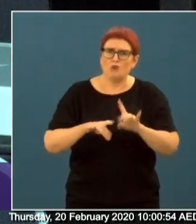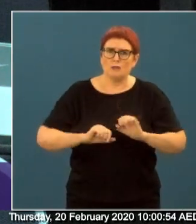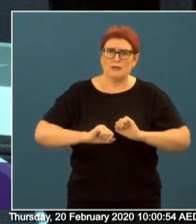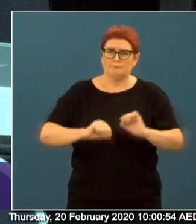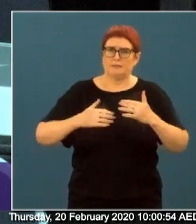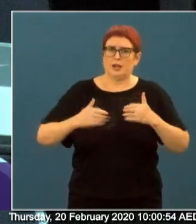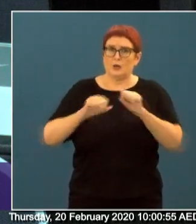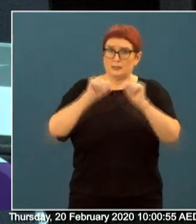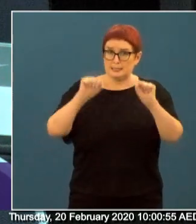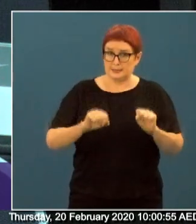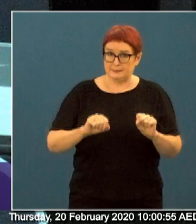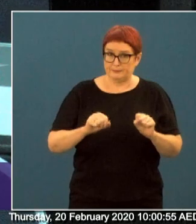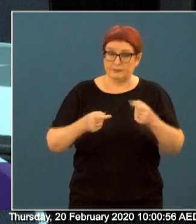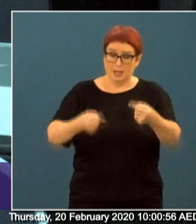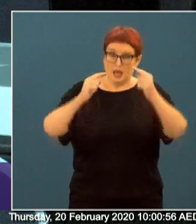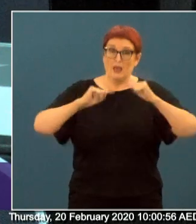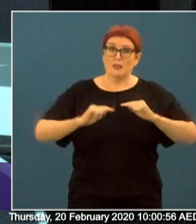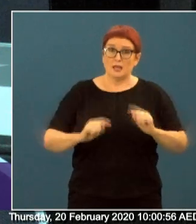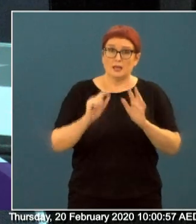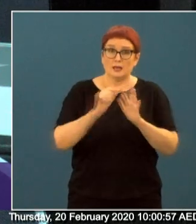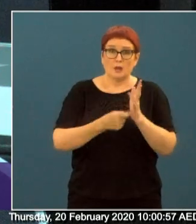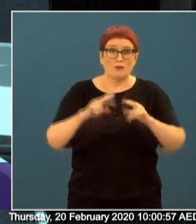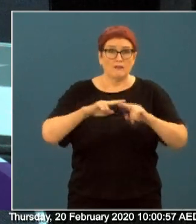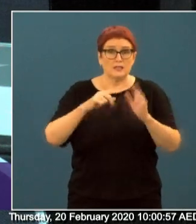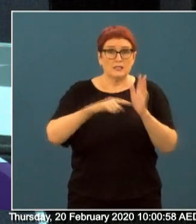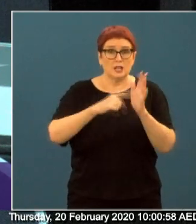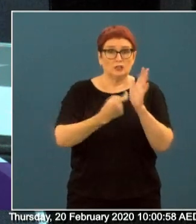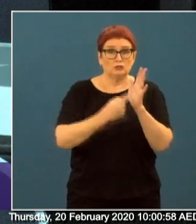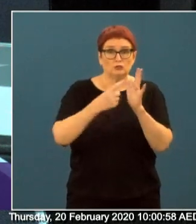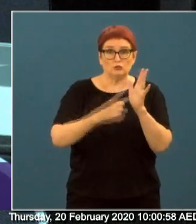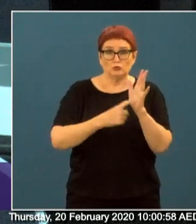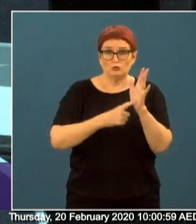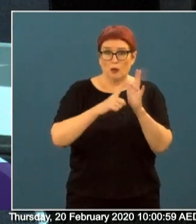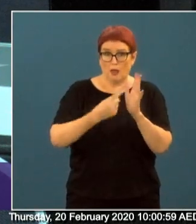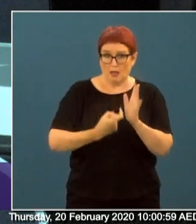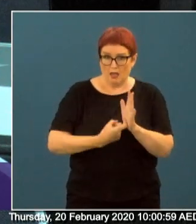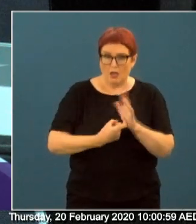He will then be followed by Professor Julian Trollor. And that will be lengthy evidence.